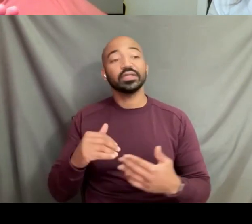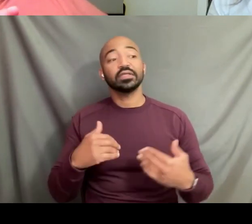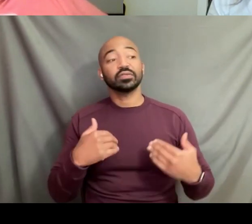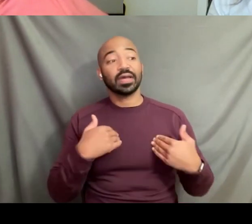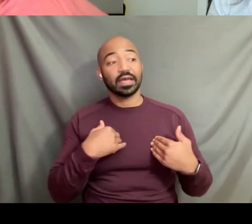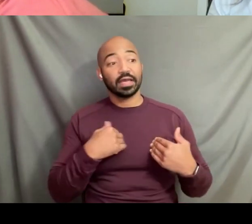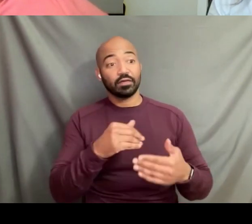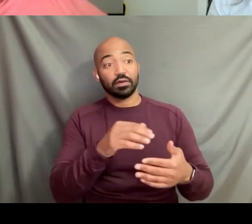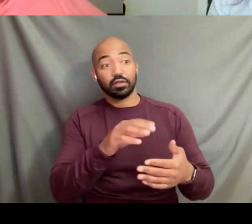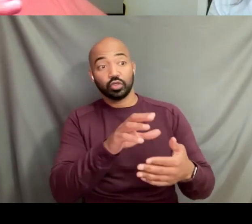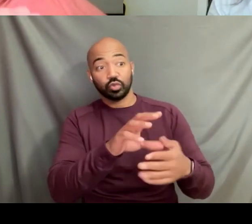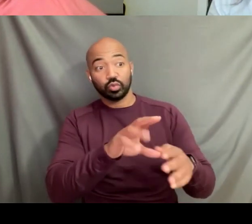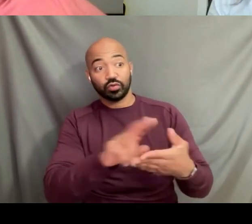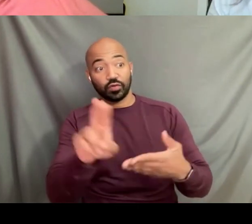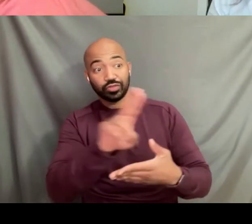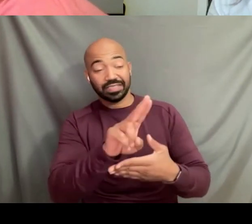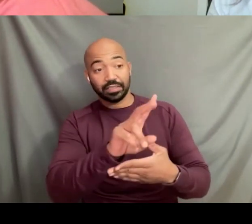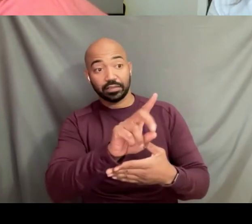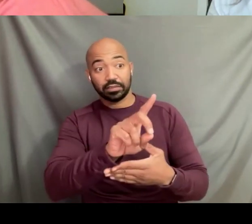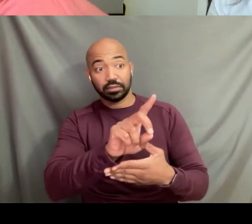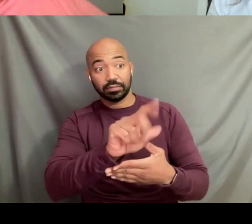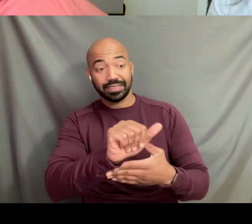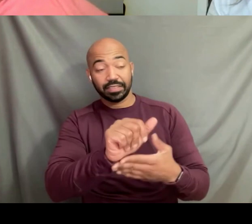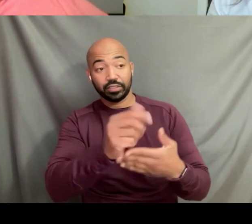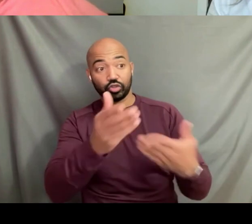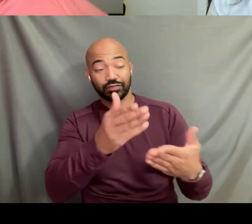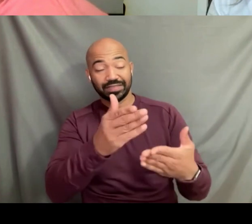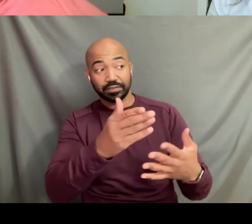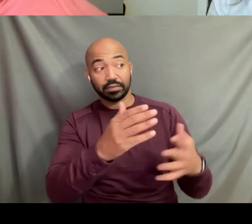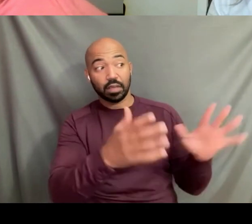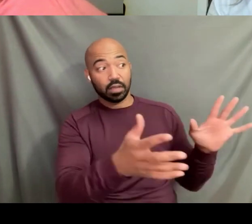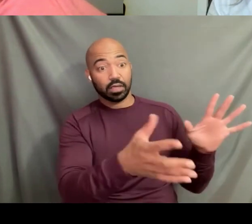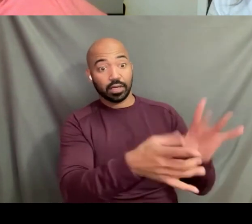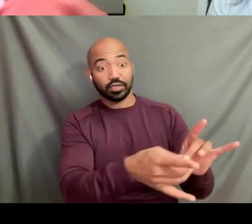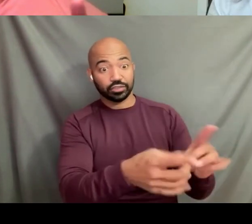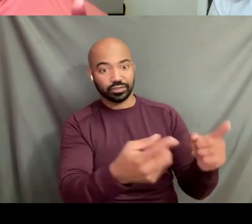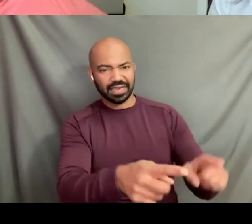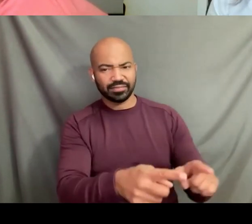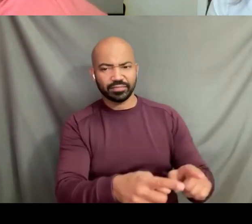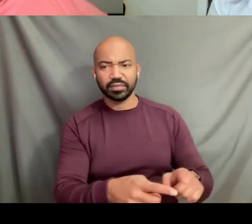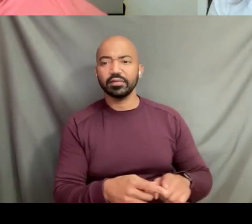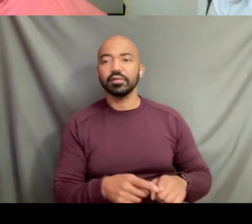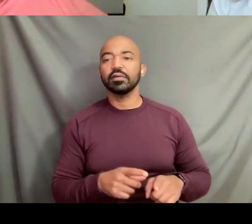even before the program ends, but if nothing else they know where to get started on campus.